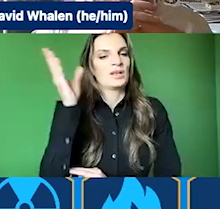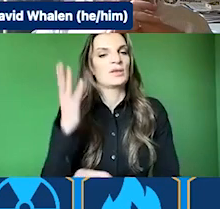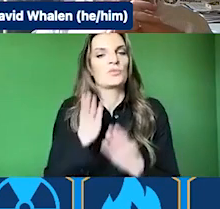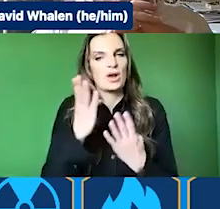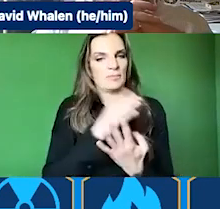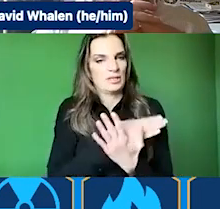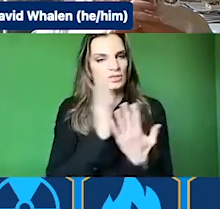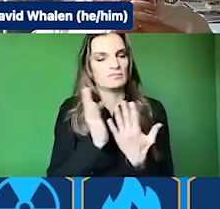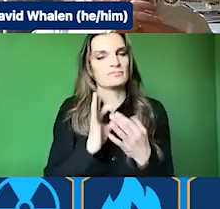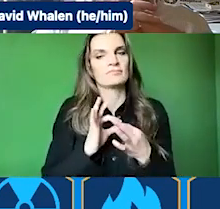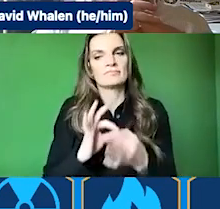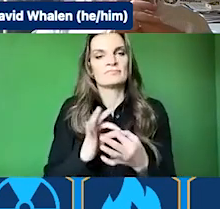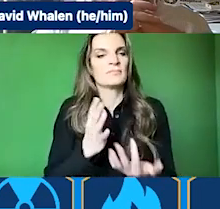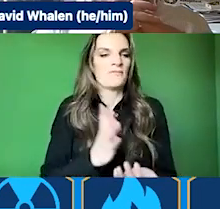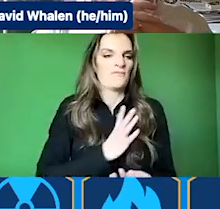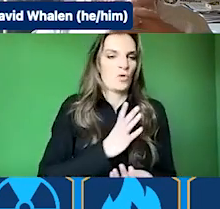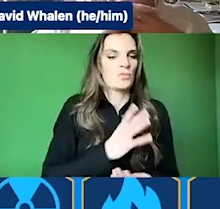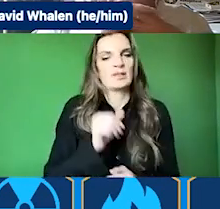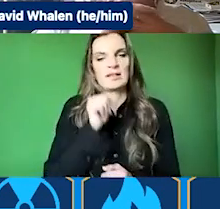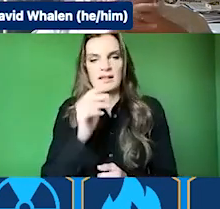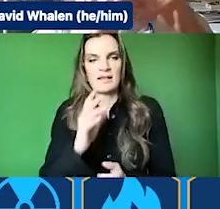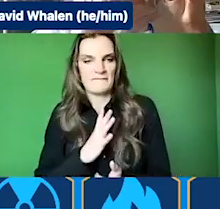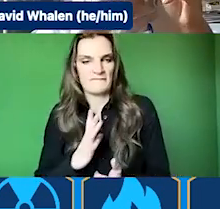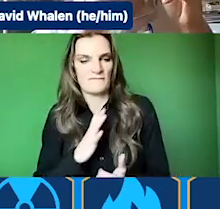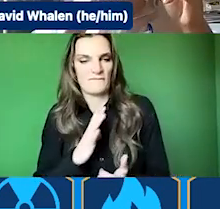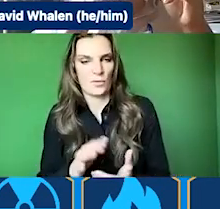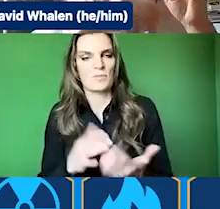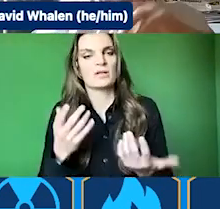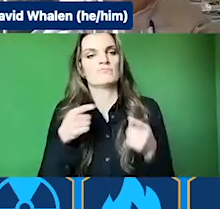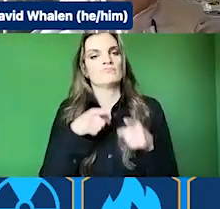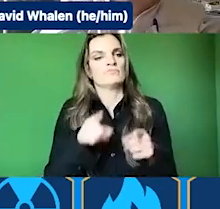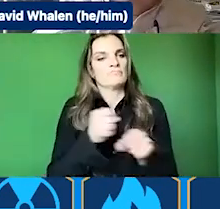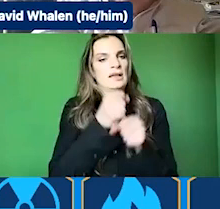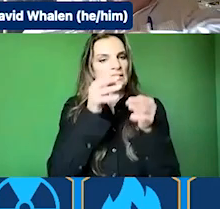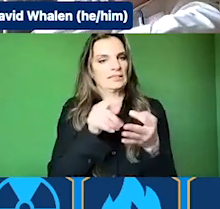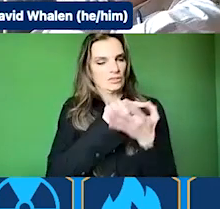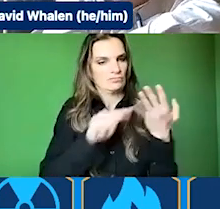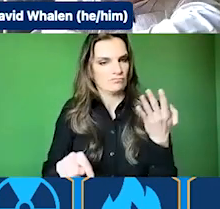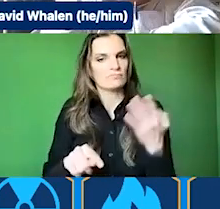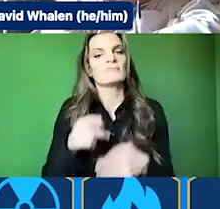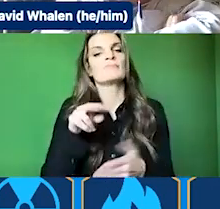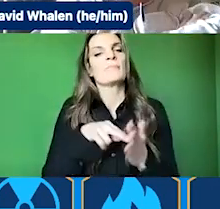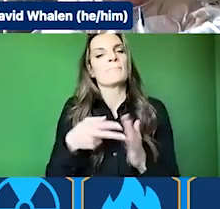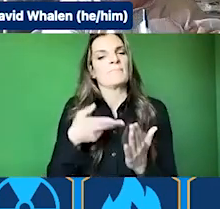informal and formal triage to encourage anti-ableist practices. And these are all